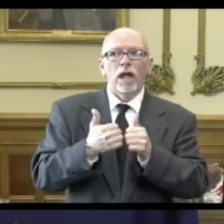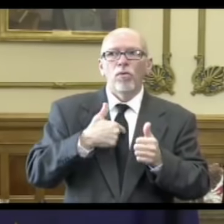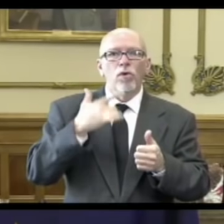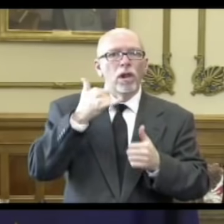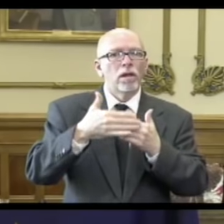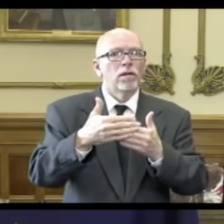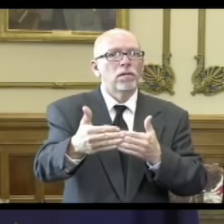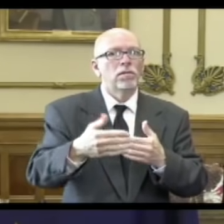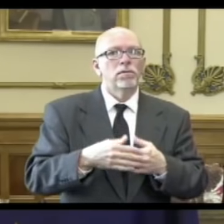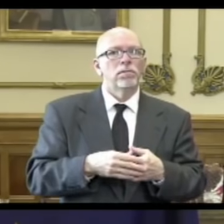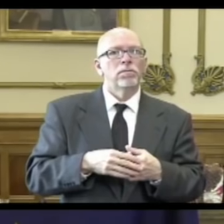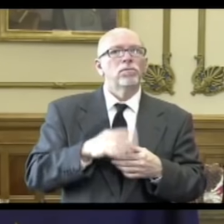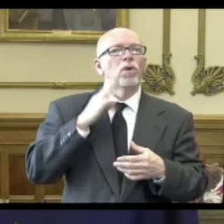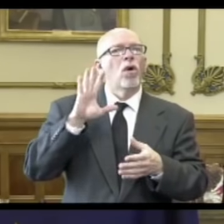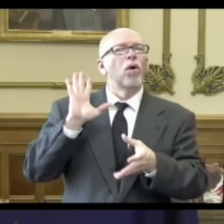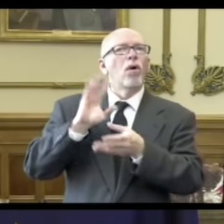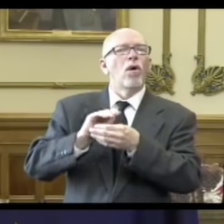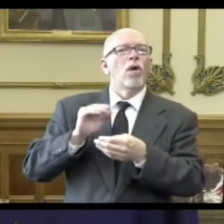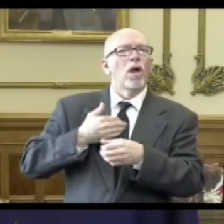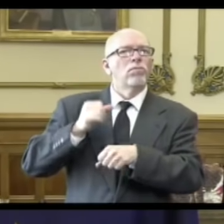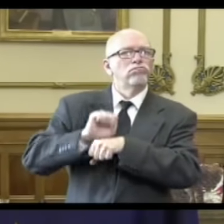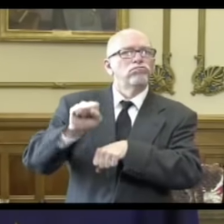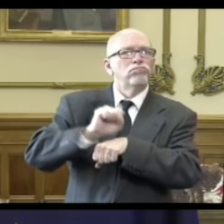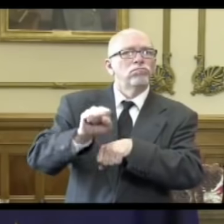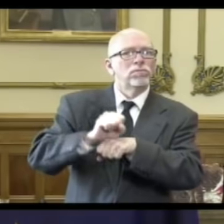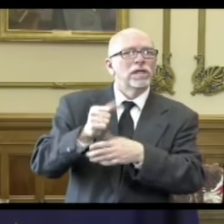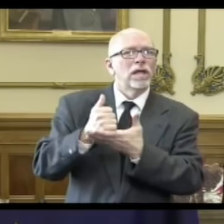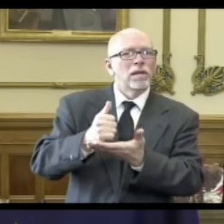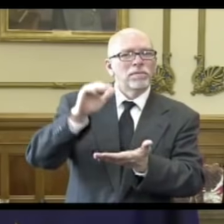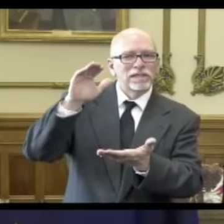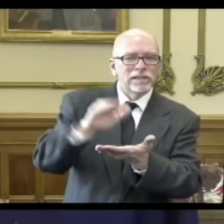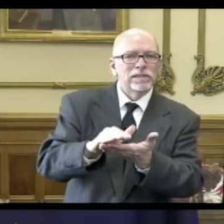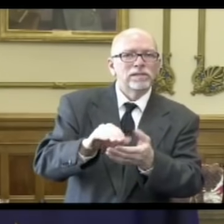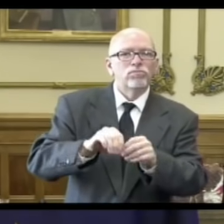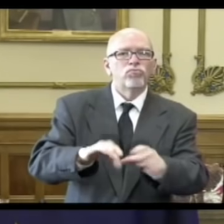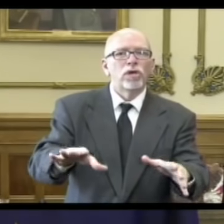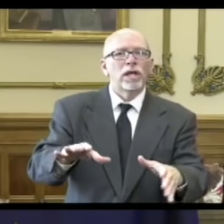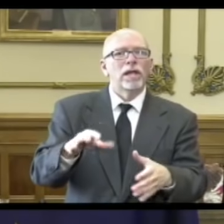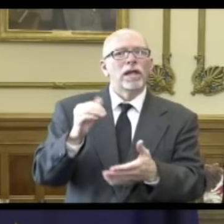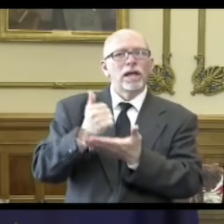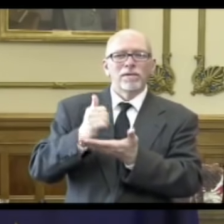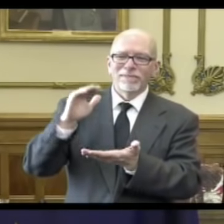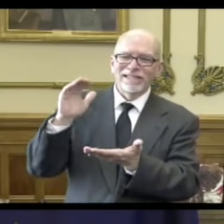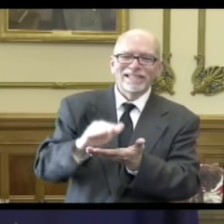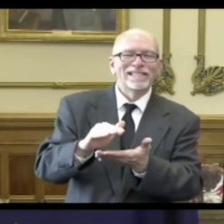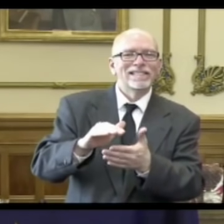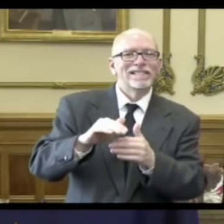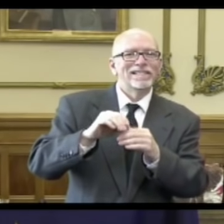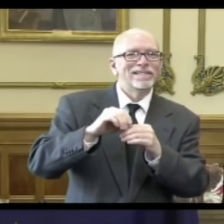THAT'S WHY WE FIND ARE SOLD IN A POSITION TO MAKE SOME NEW DECISIONS ABOUT HOW WE GO